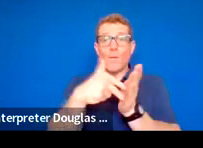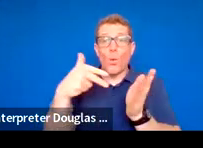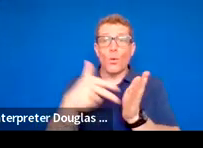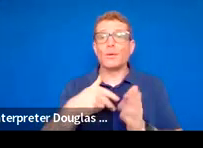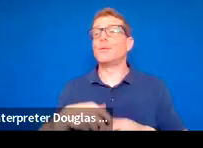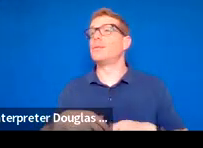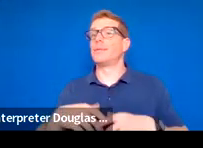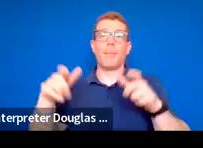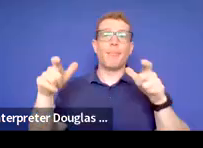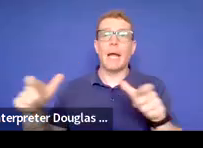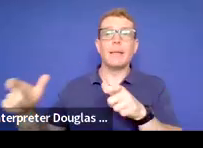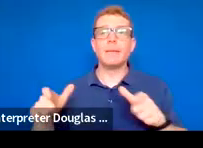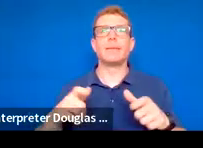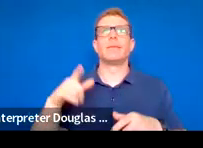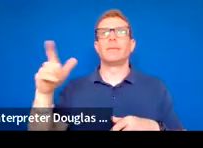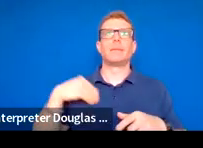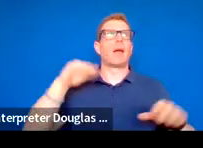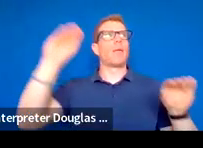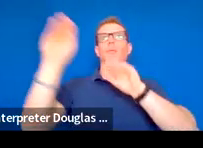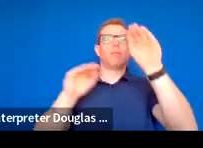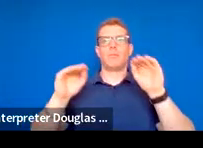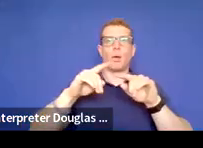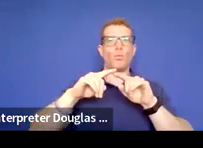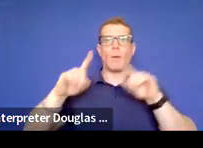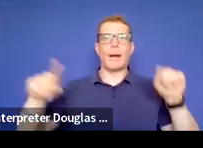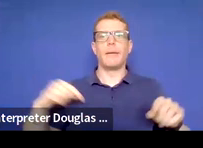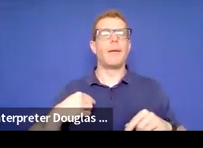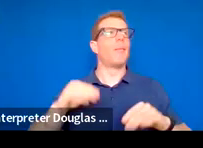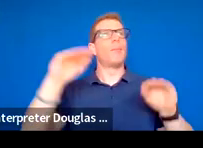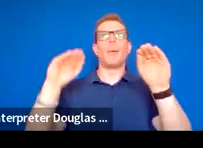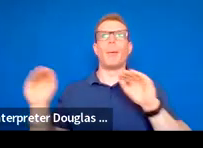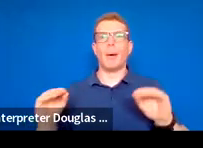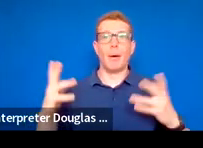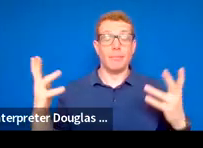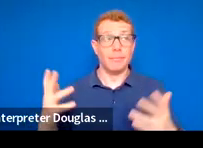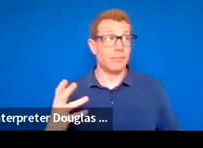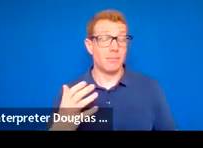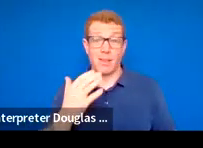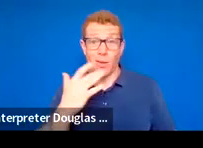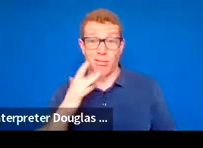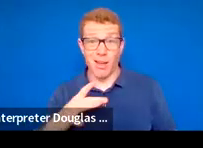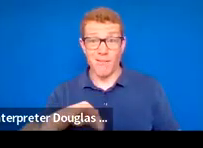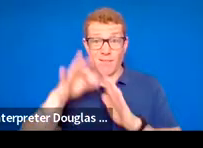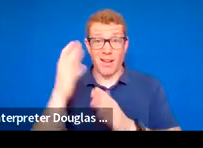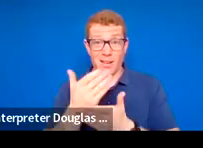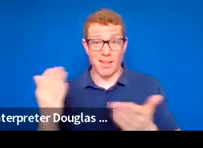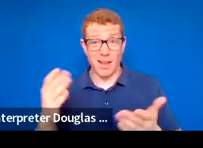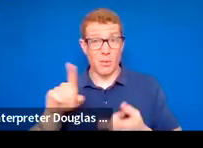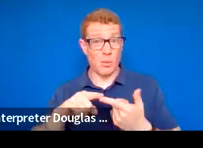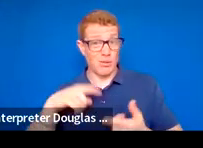Glasses wound up wherever wherever good luck finding a hammer. Okay, so little things like that you could do to help yourself.